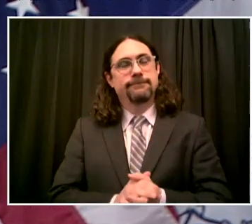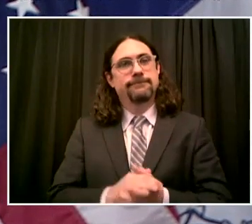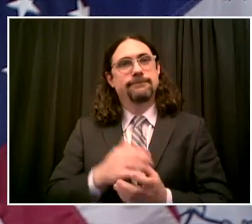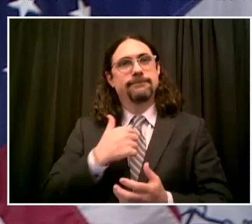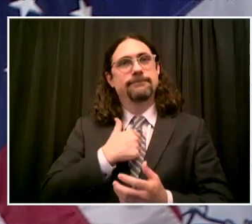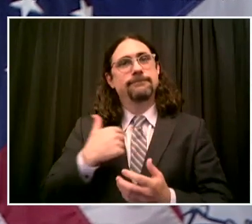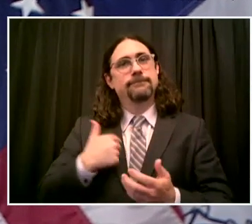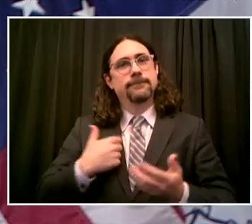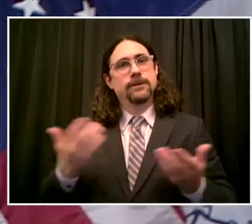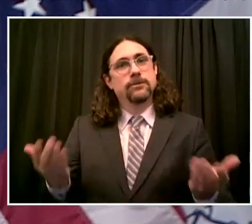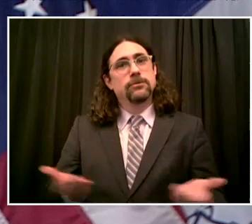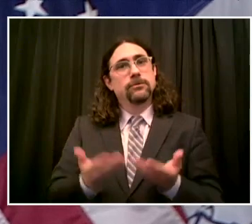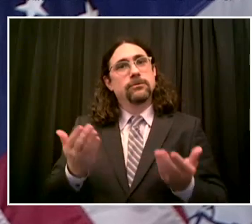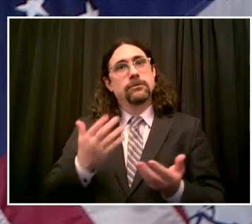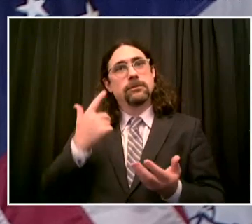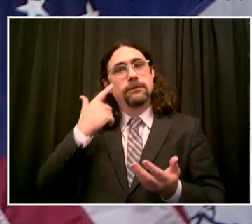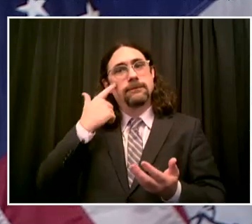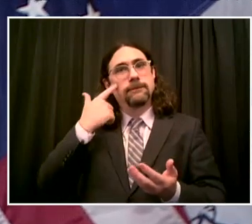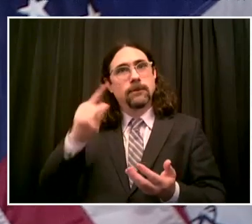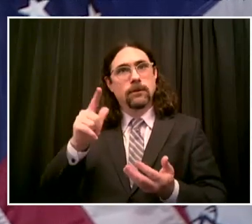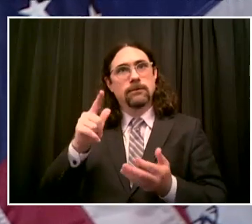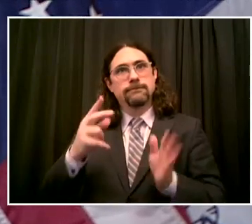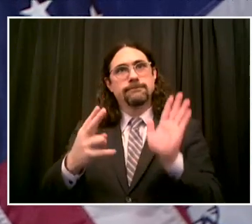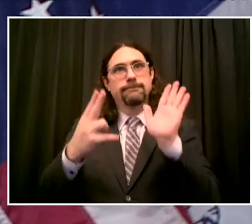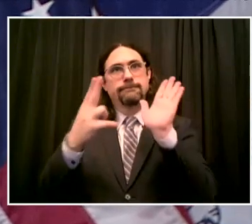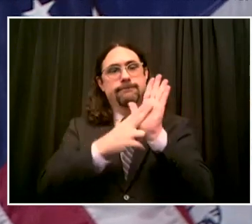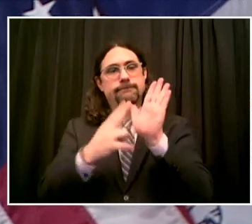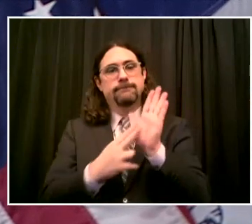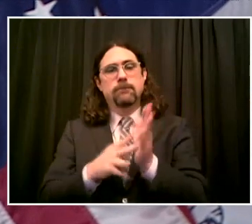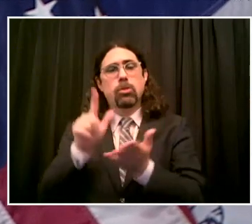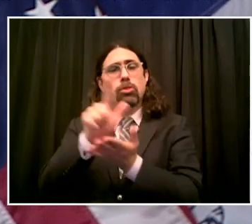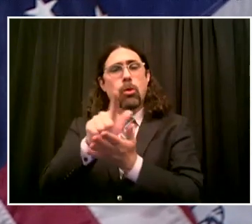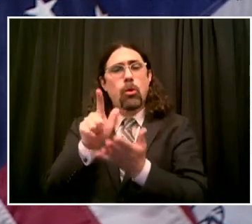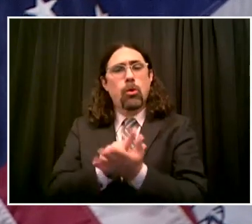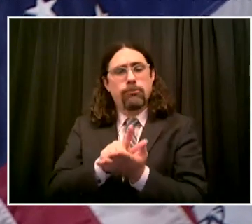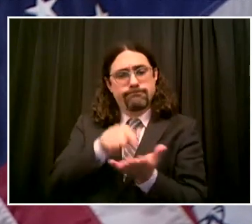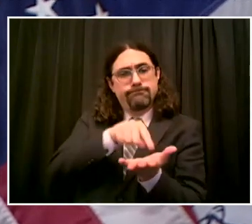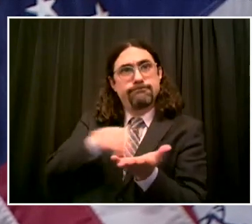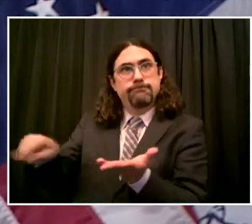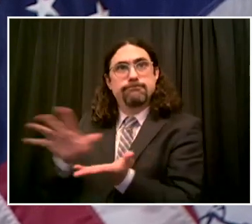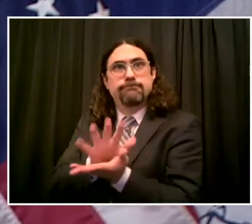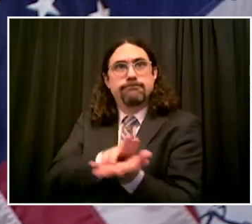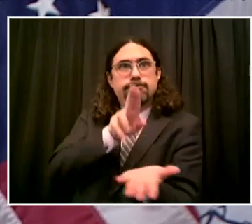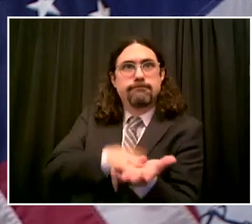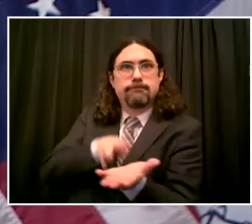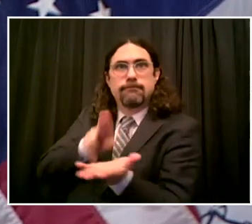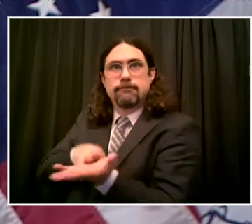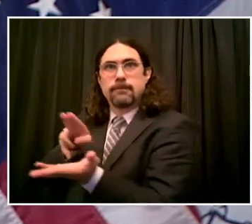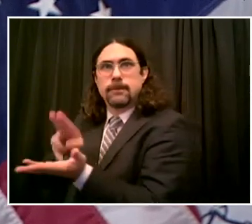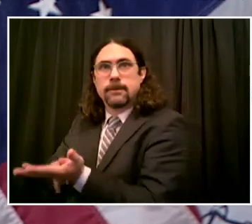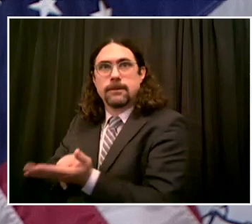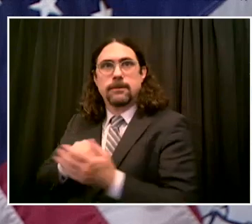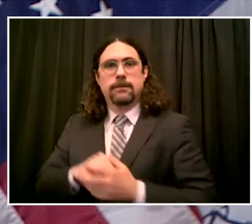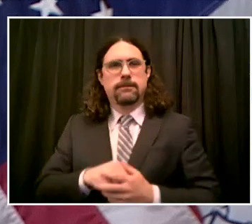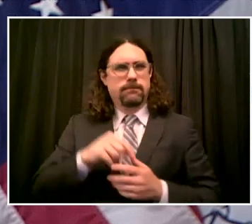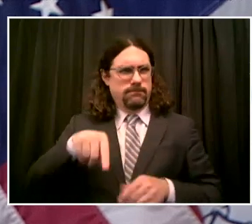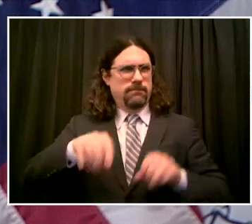ALL RIGHT. WELL, YOU ARE HERE FOR A HEARING, GATHERING. AND OBVIOUSLY